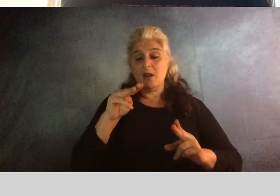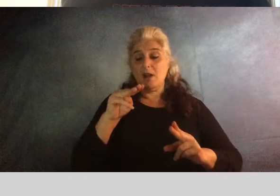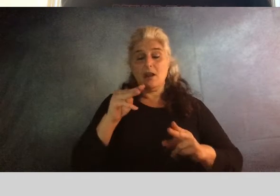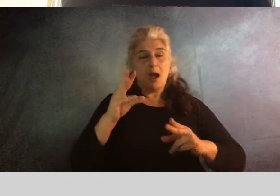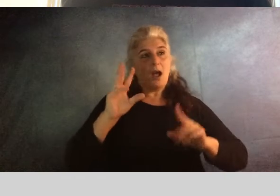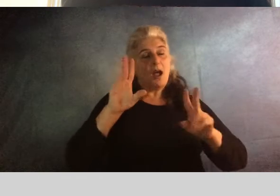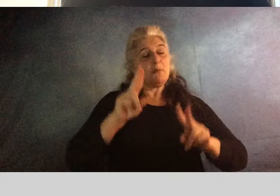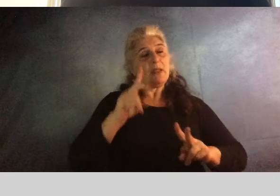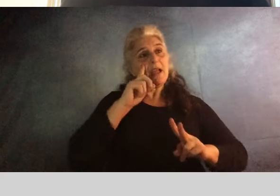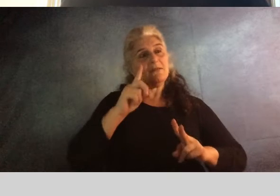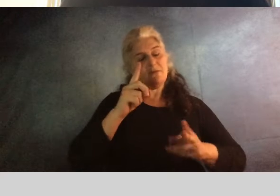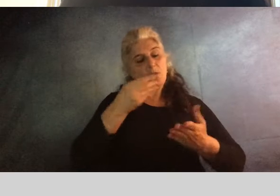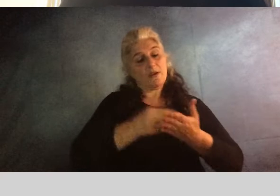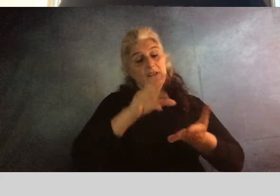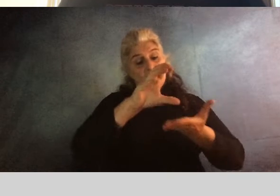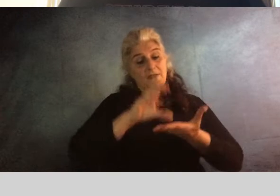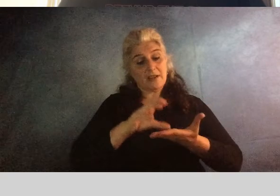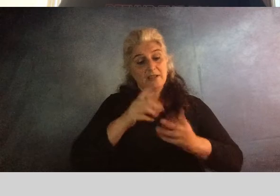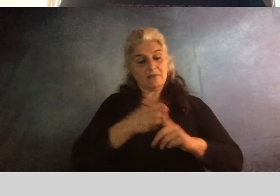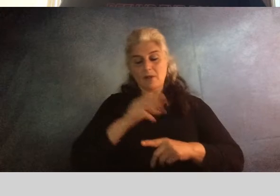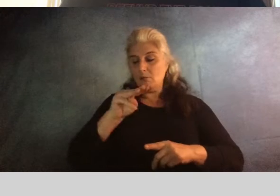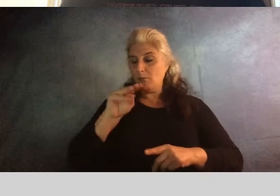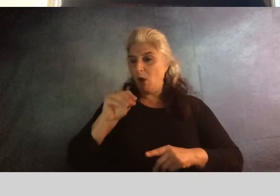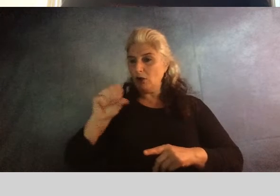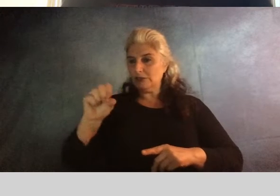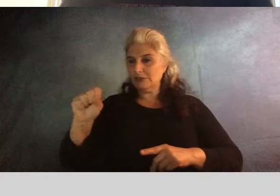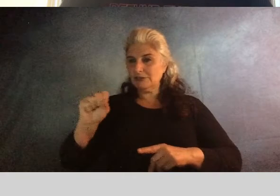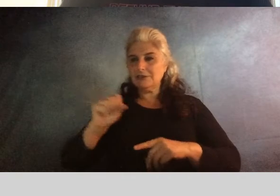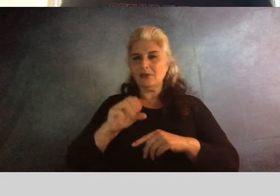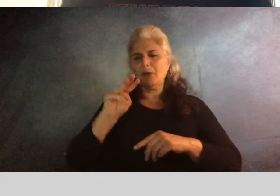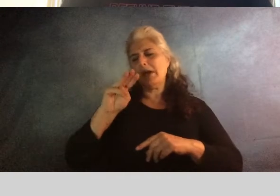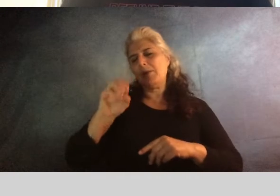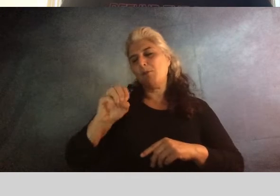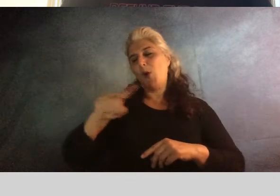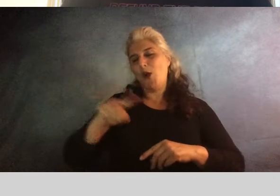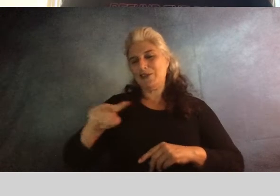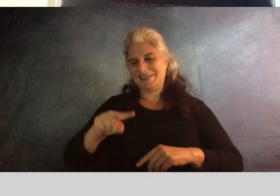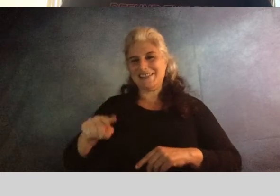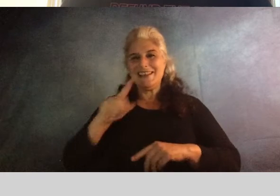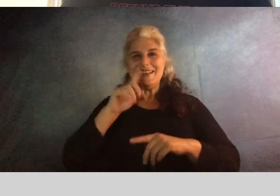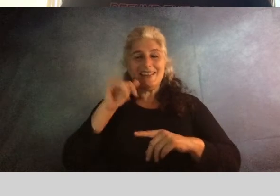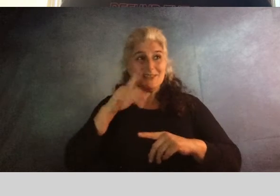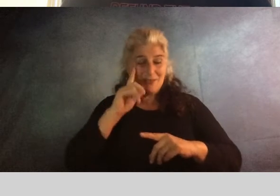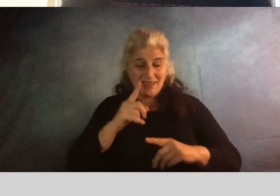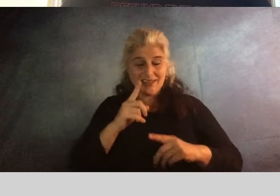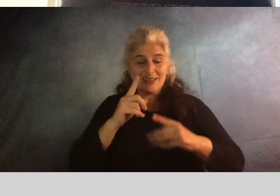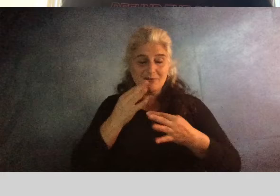to roll out v1 of Warehouse as the new PyPI backend. This award was a force multiplier for PyPI